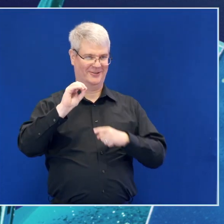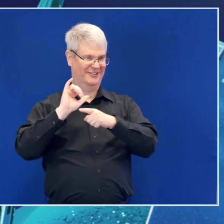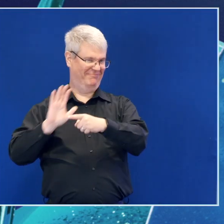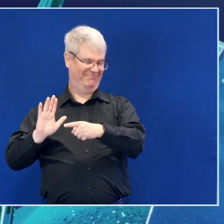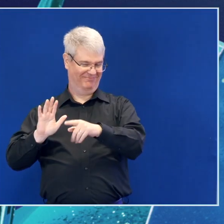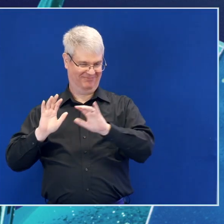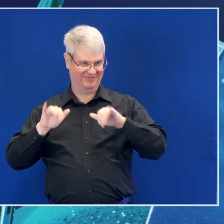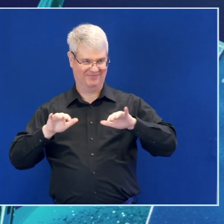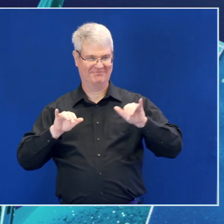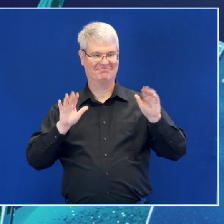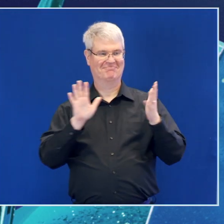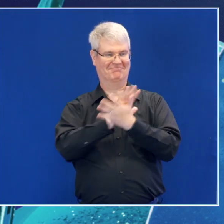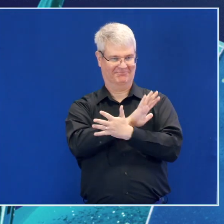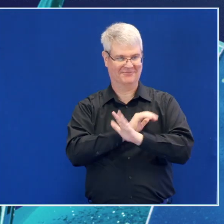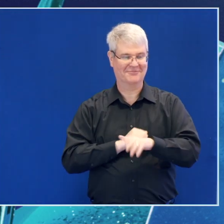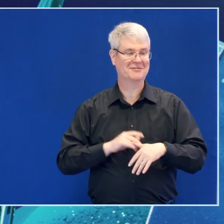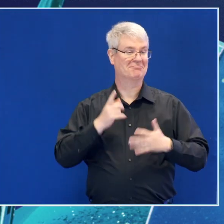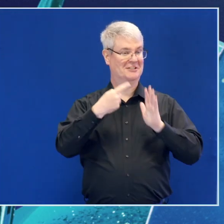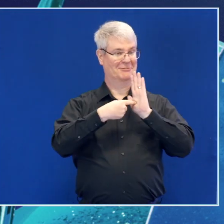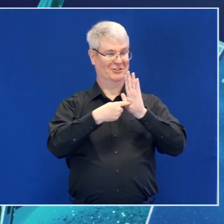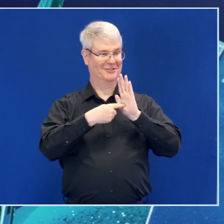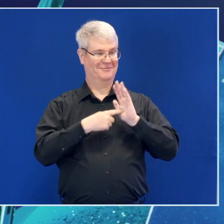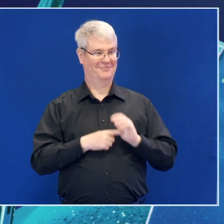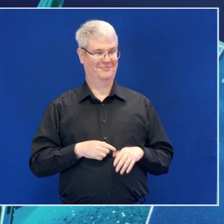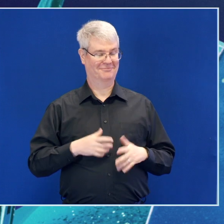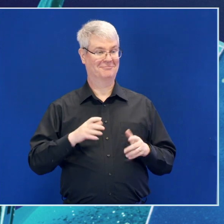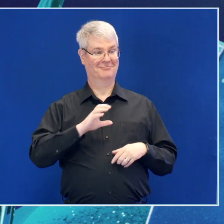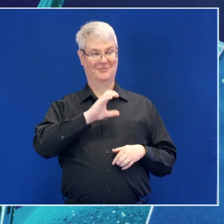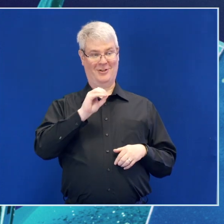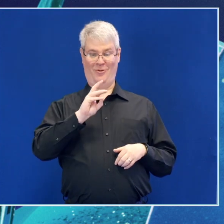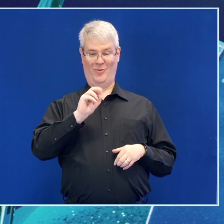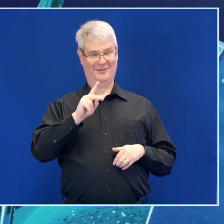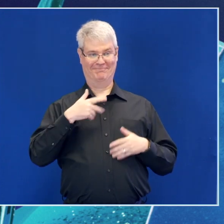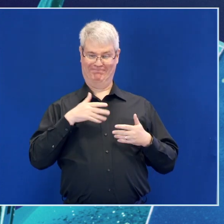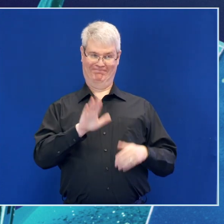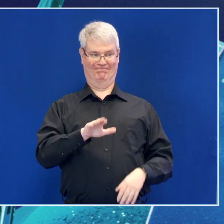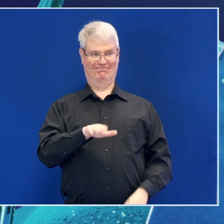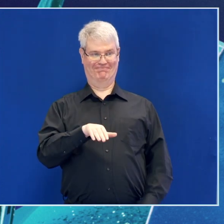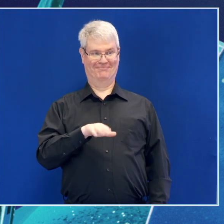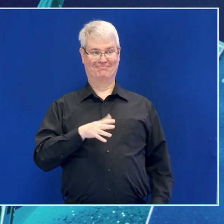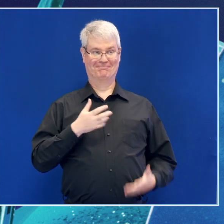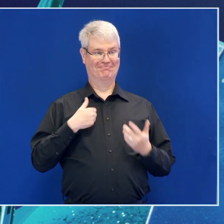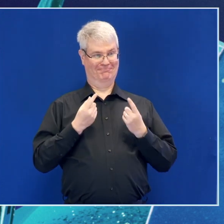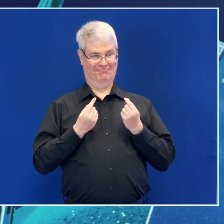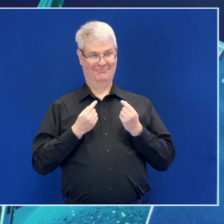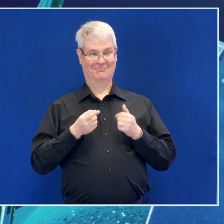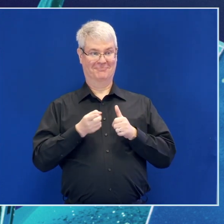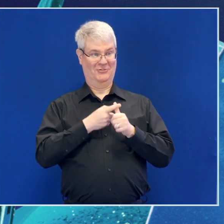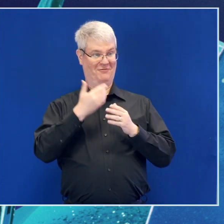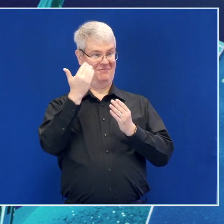And Cowork changed the original Cowork file to make it generic.